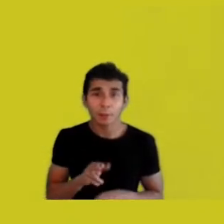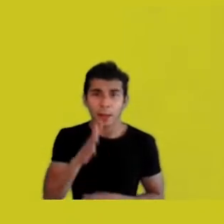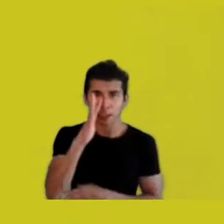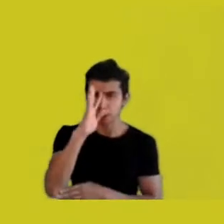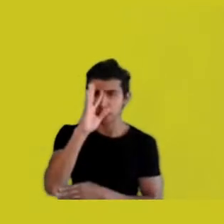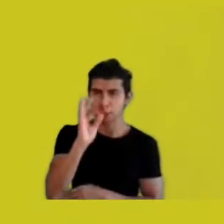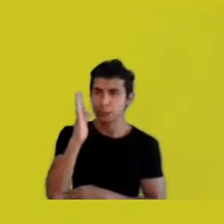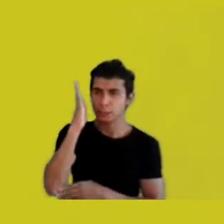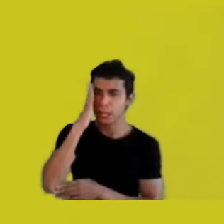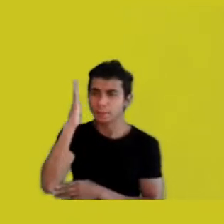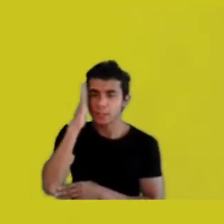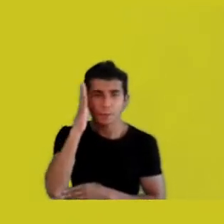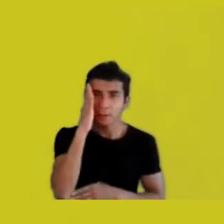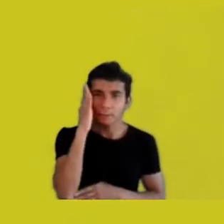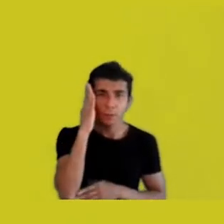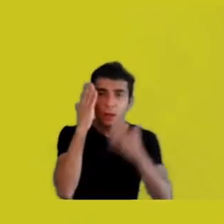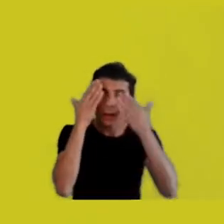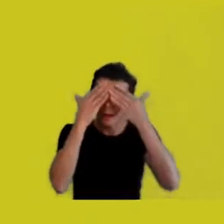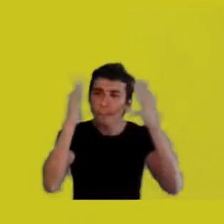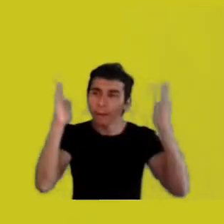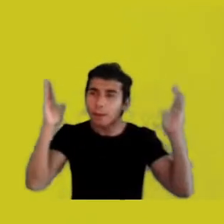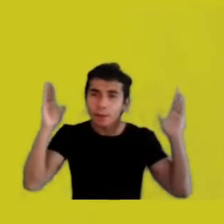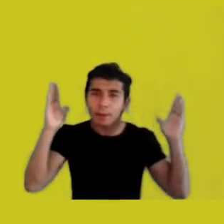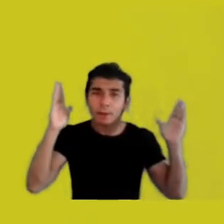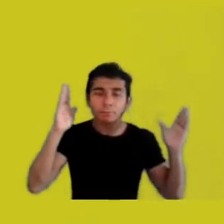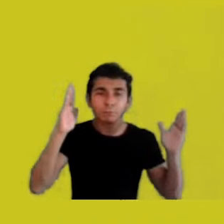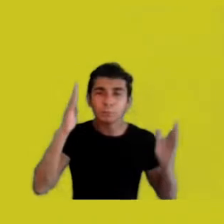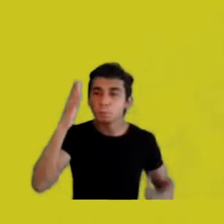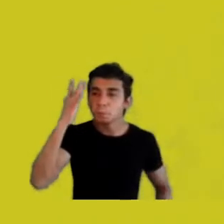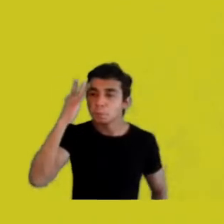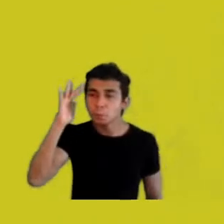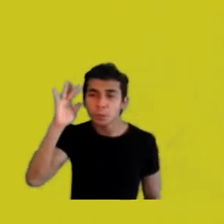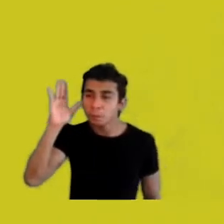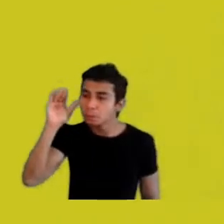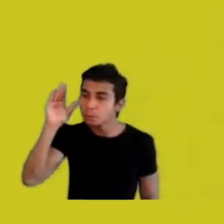and places it at the center of possible choreographies.